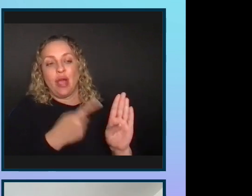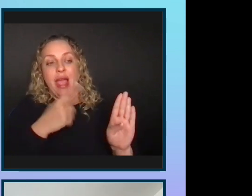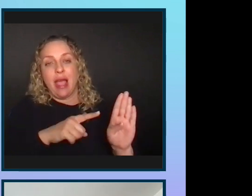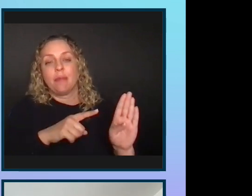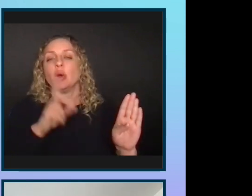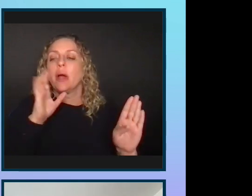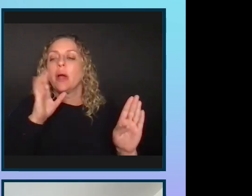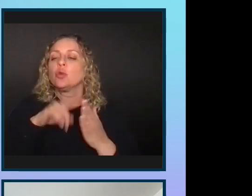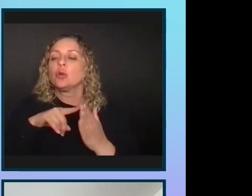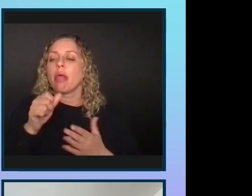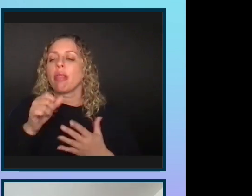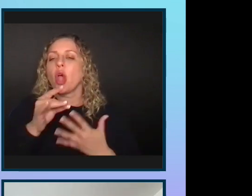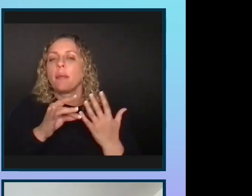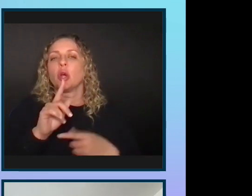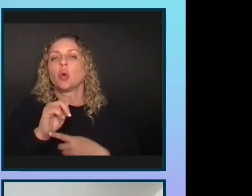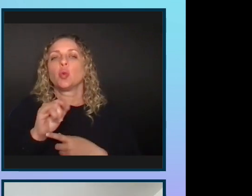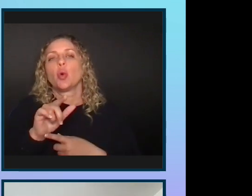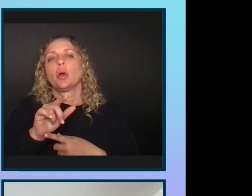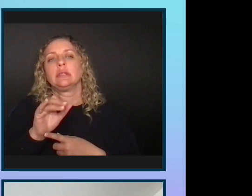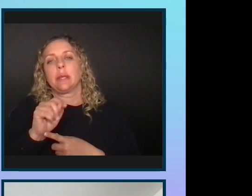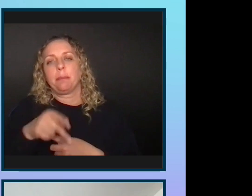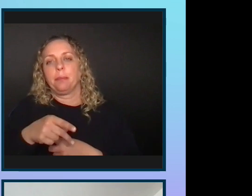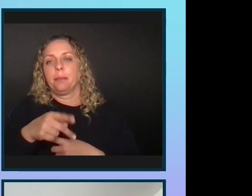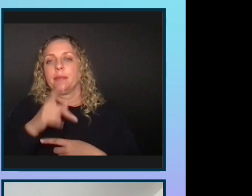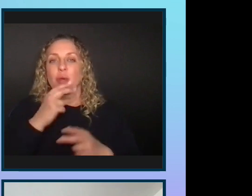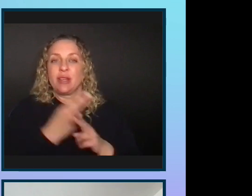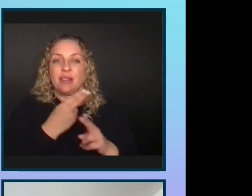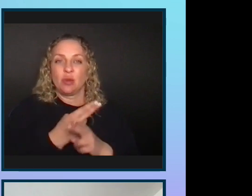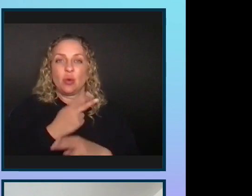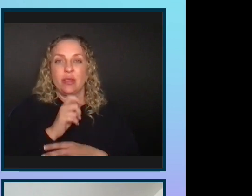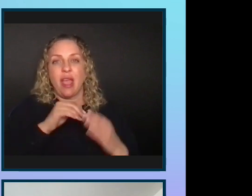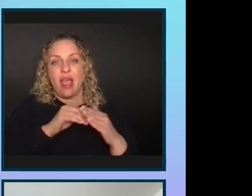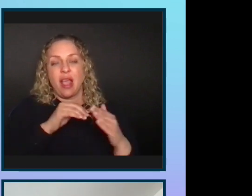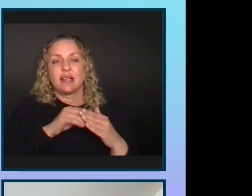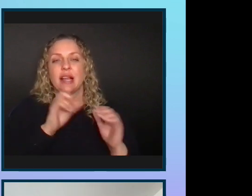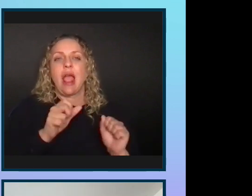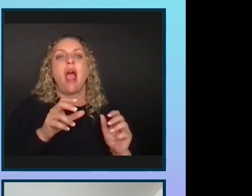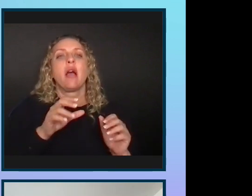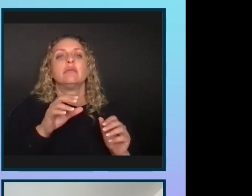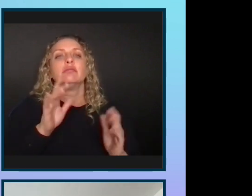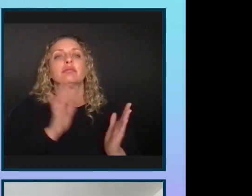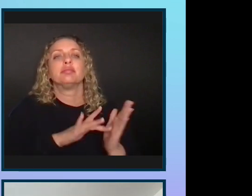like maybe having a tool tip. So users who need access to that information are able to gain access right within that page.